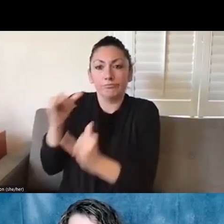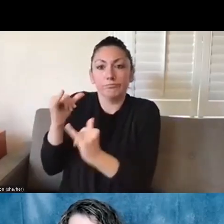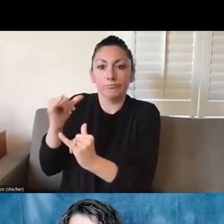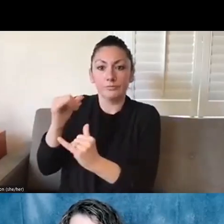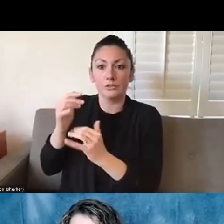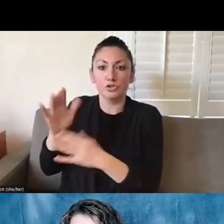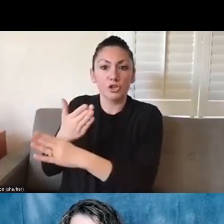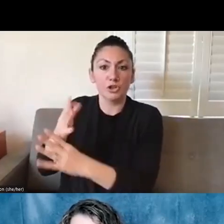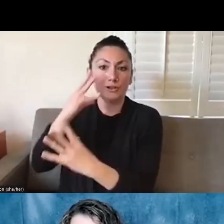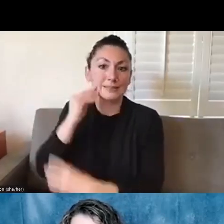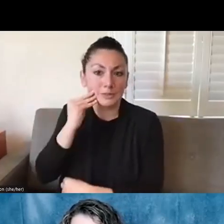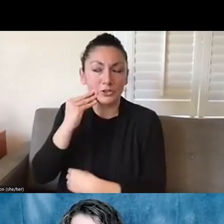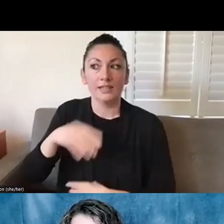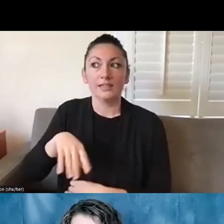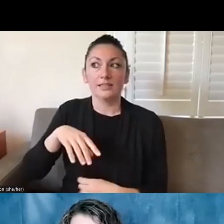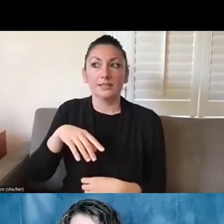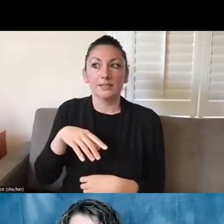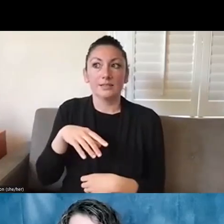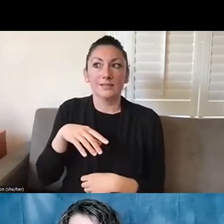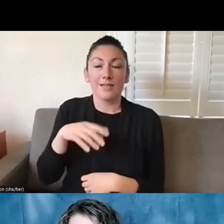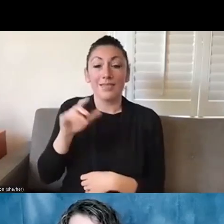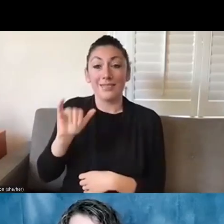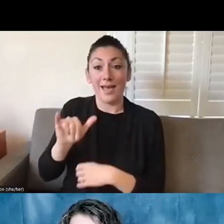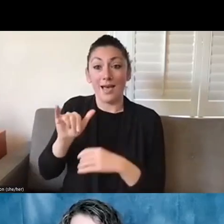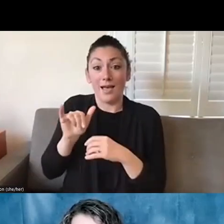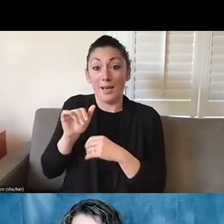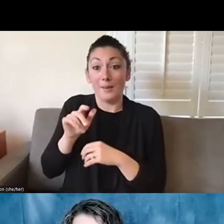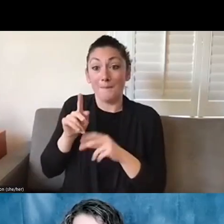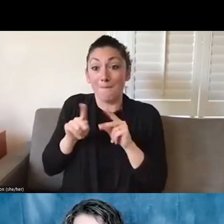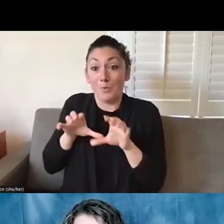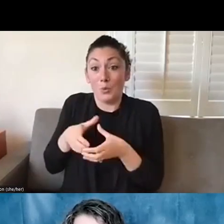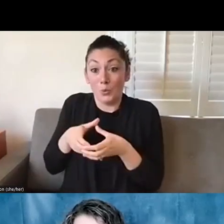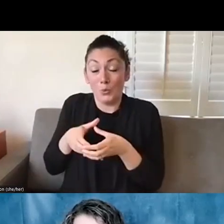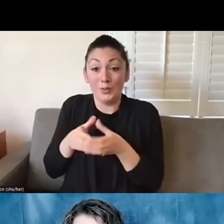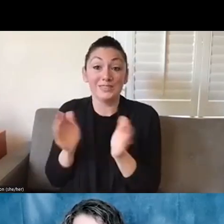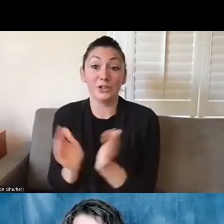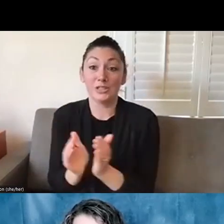and who are deaf and have the same experience, have a shared experience and shared identity,